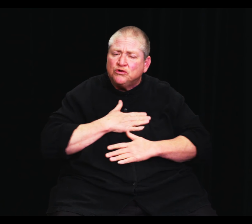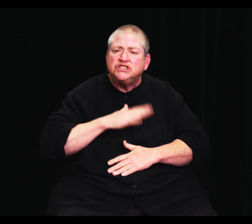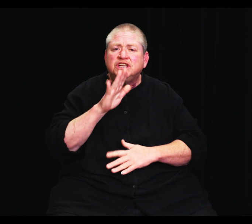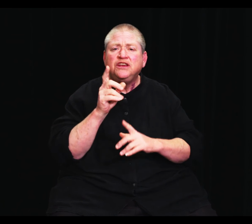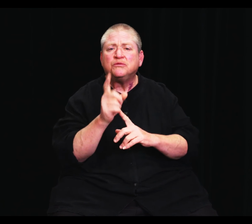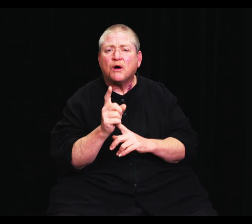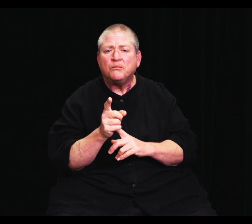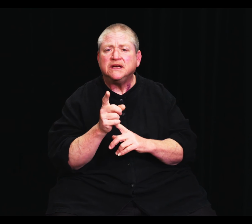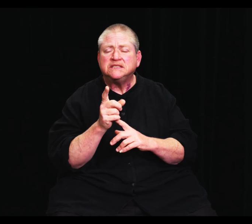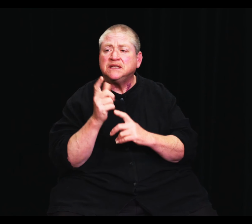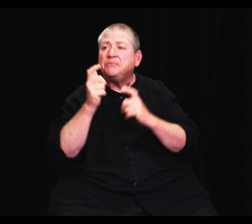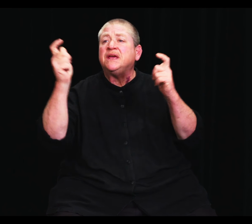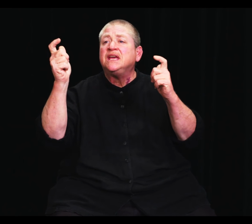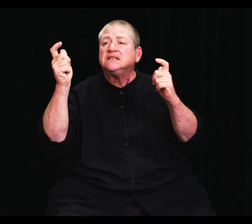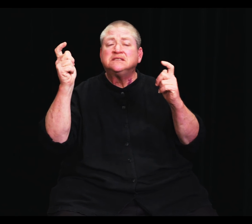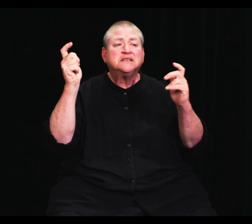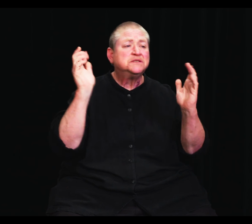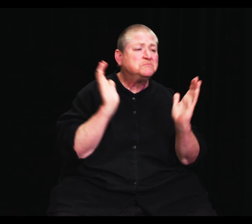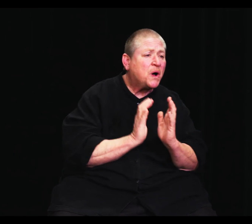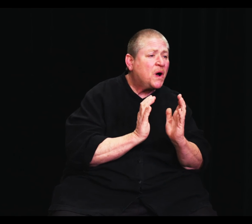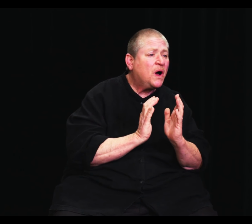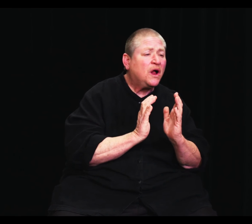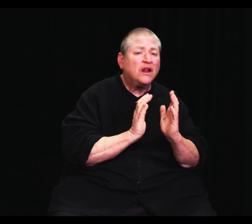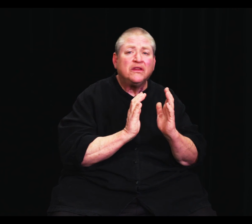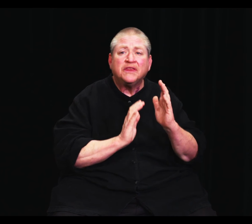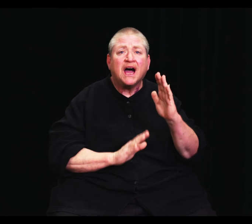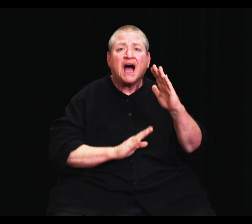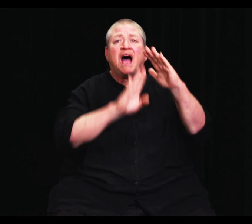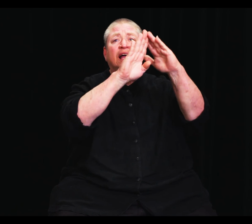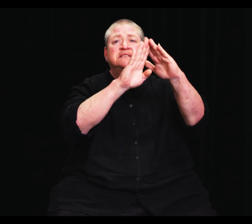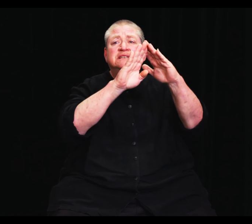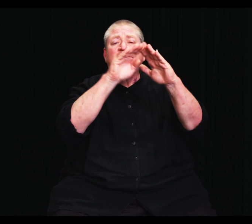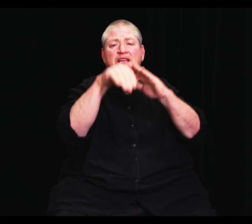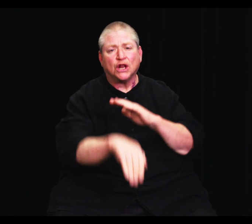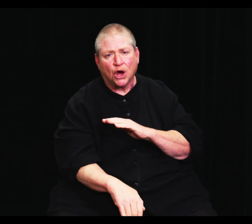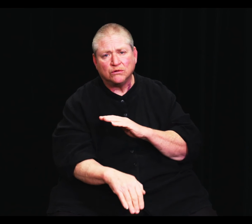And pause to really notice and appreciate the moments you are given – the big and small –